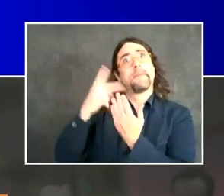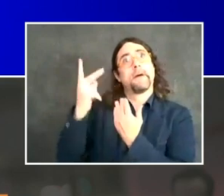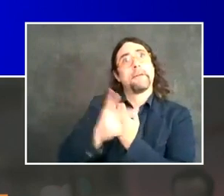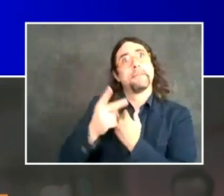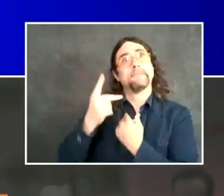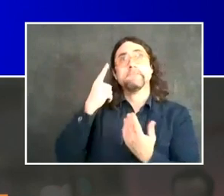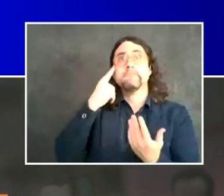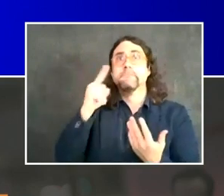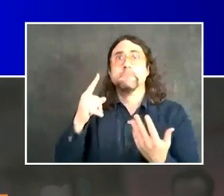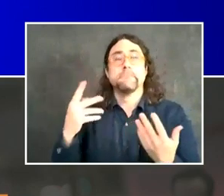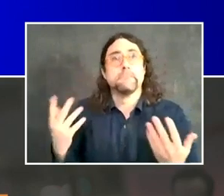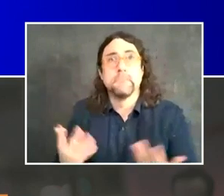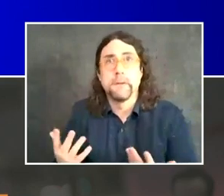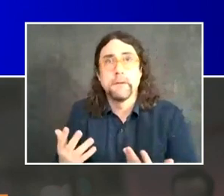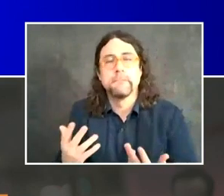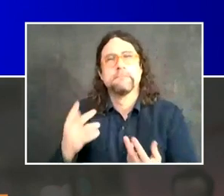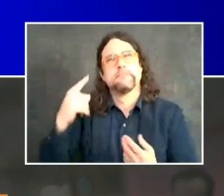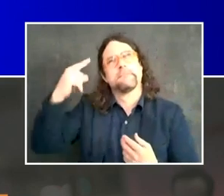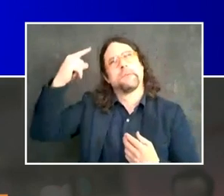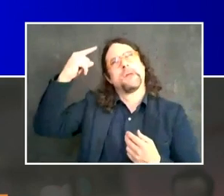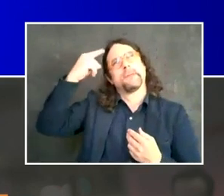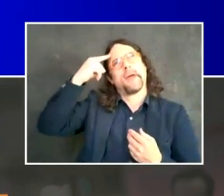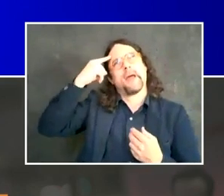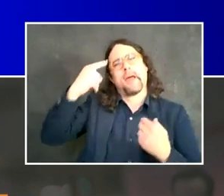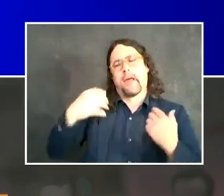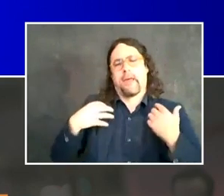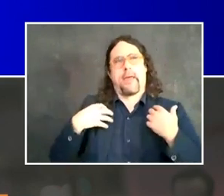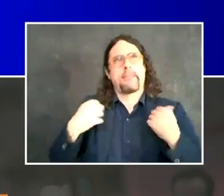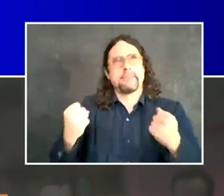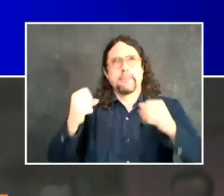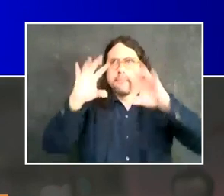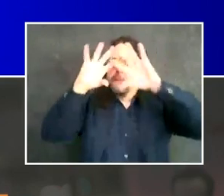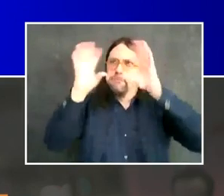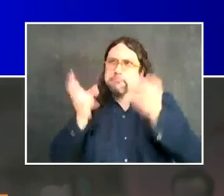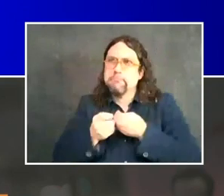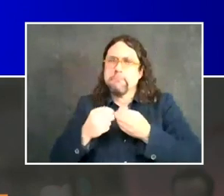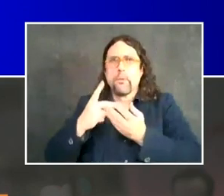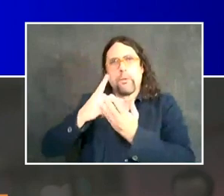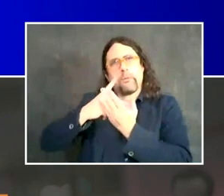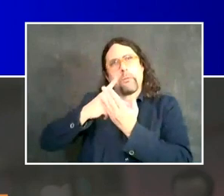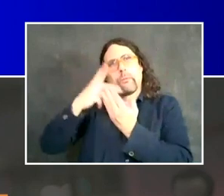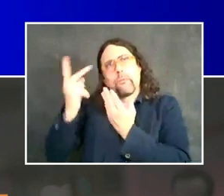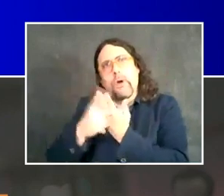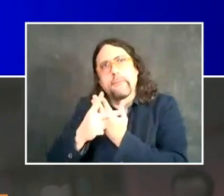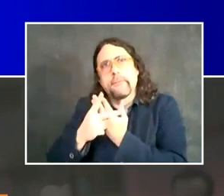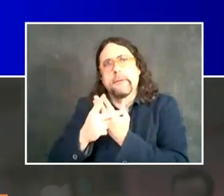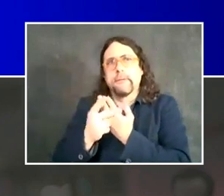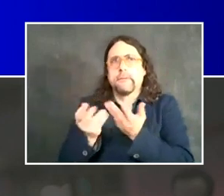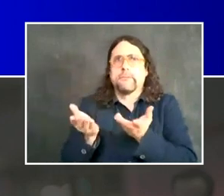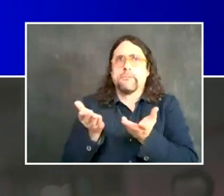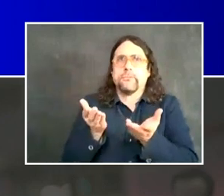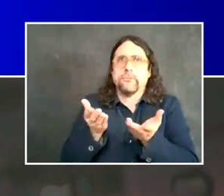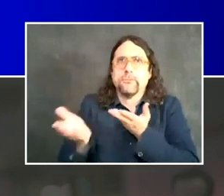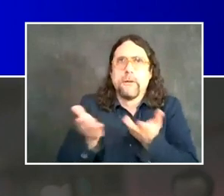NEW YORKERS. WE HAVE SPECIALIZED INITIATIVES FOR OUR HEROS BECAUSE WE HAVE KNOWN THAT THEY HAD CHALLENES